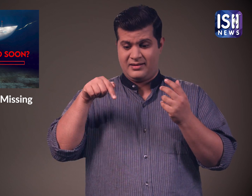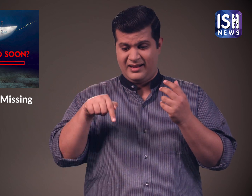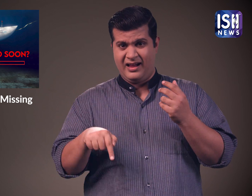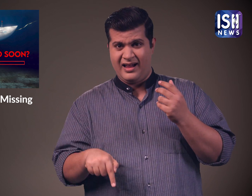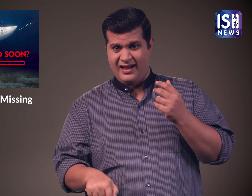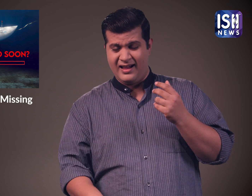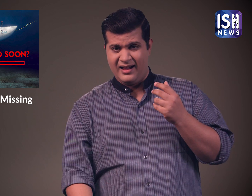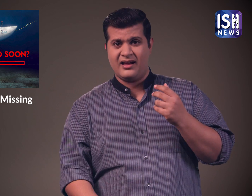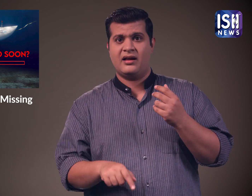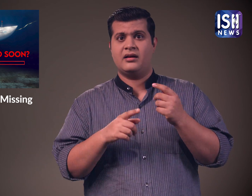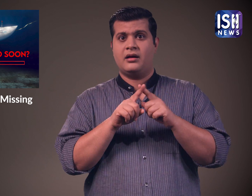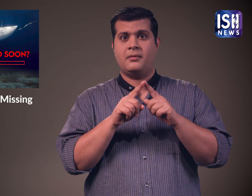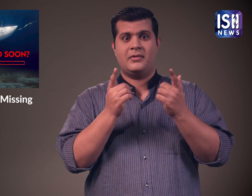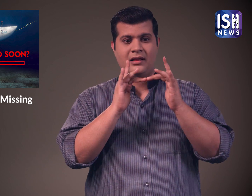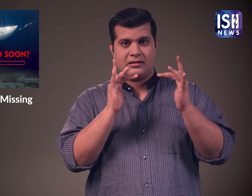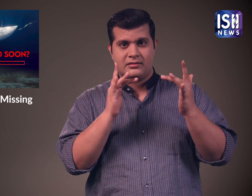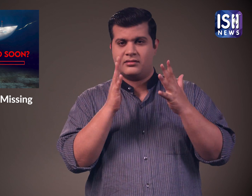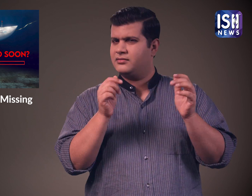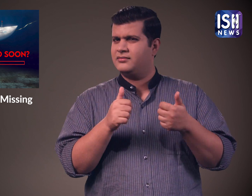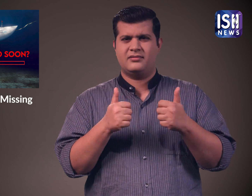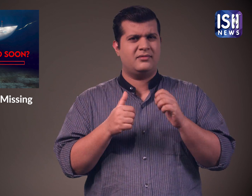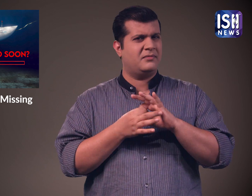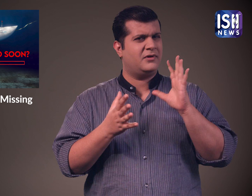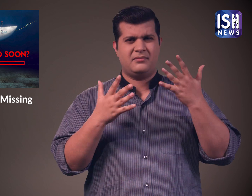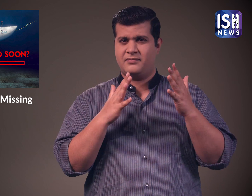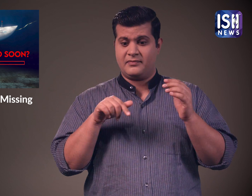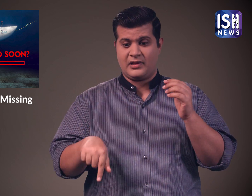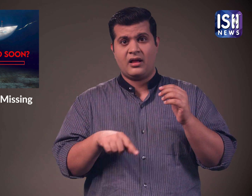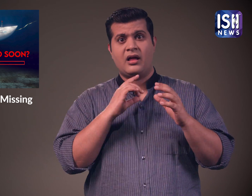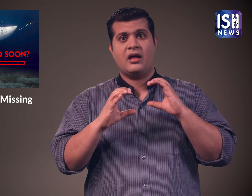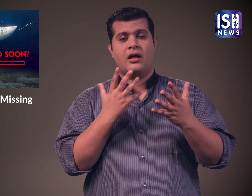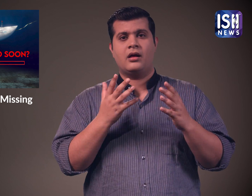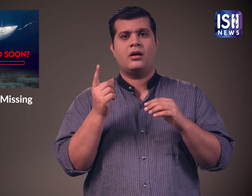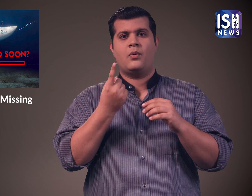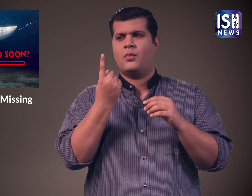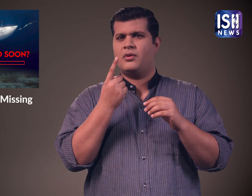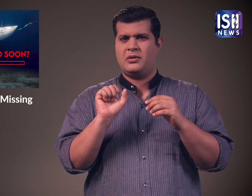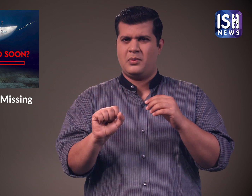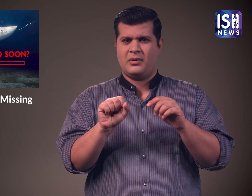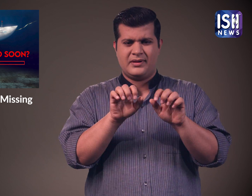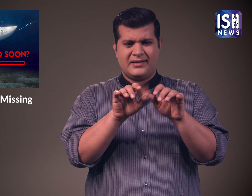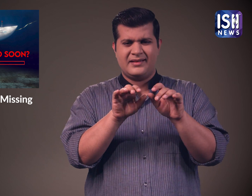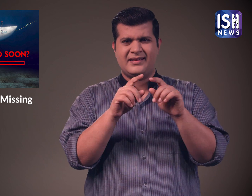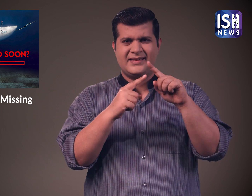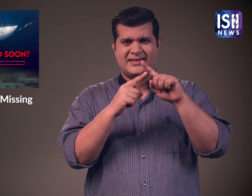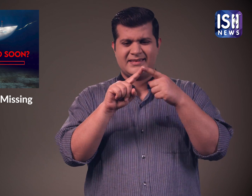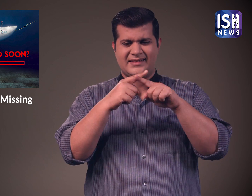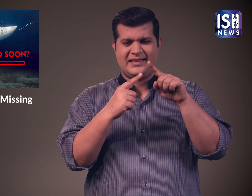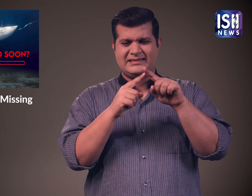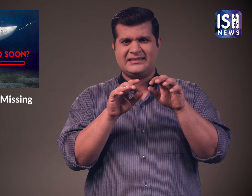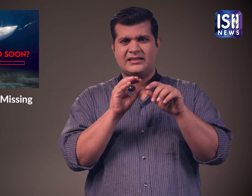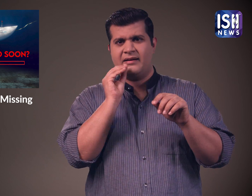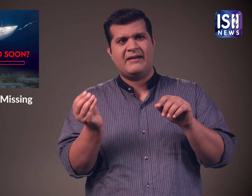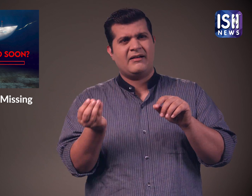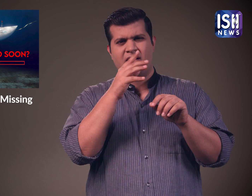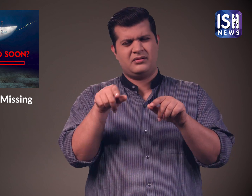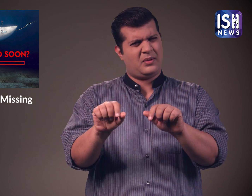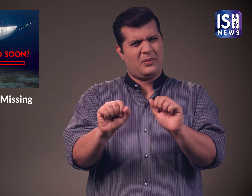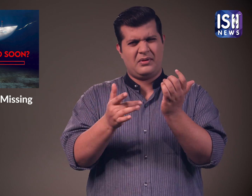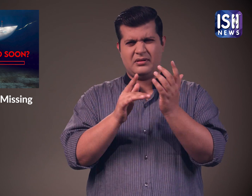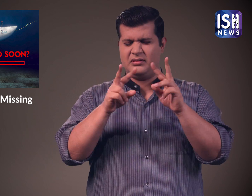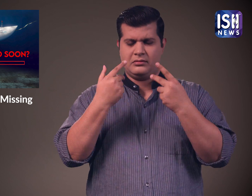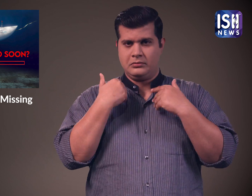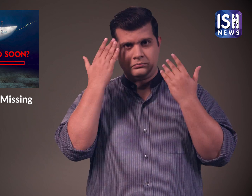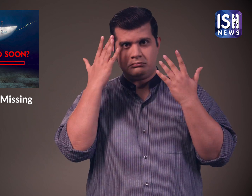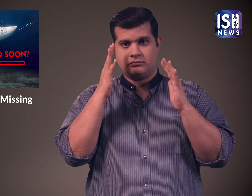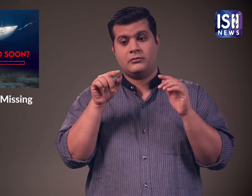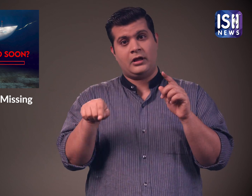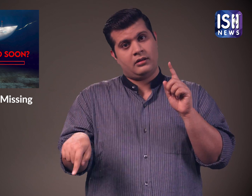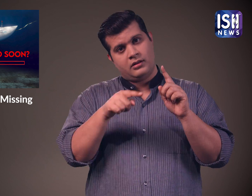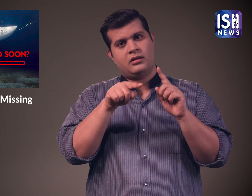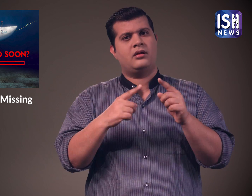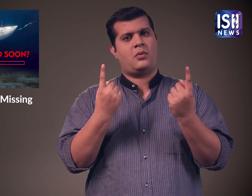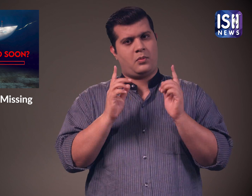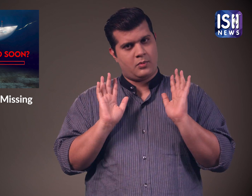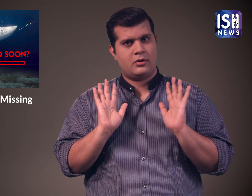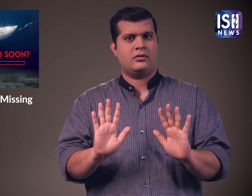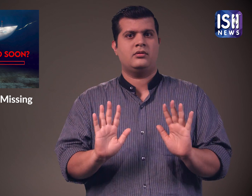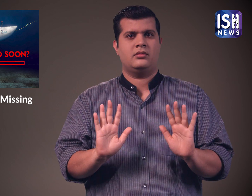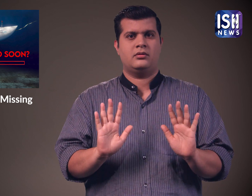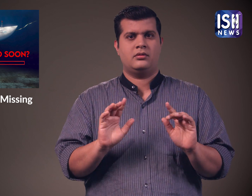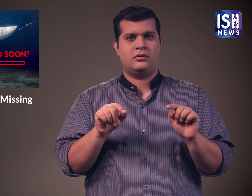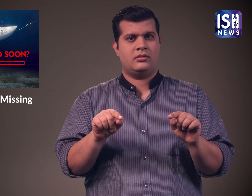There is no internet as well. So the only way it can communicate with its mother ship is via text messages using certain technology.